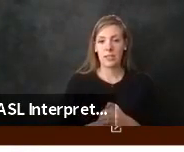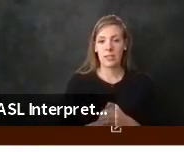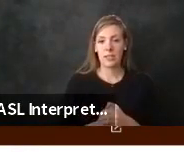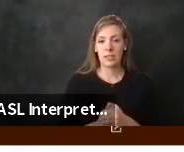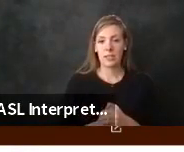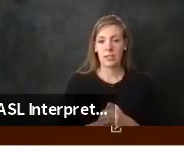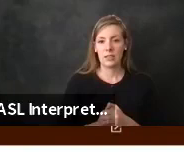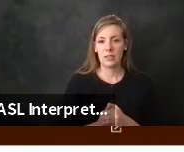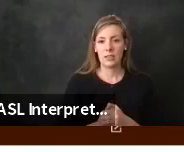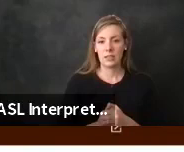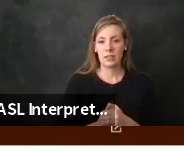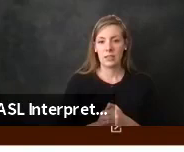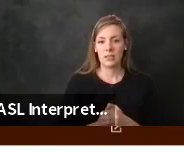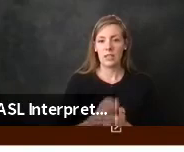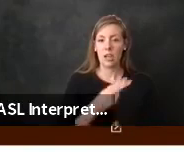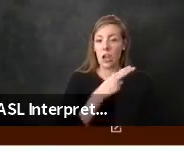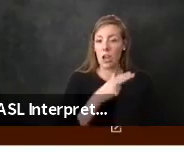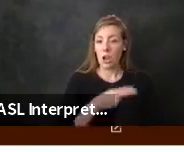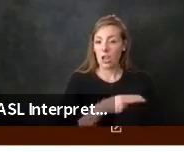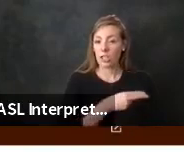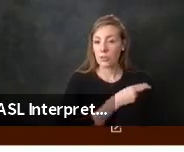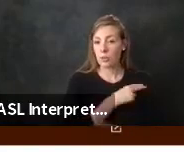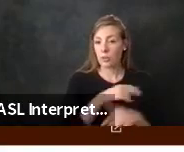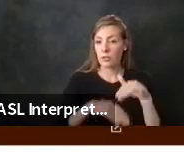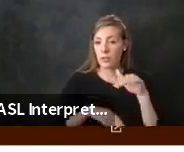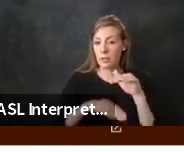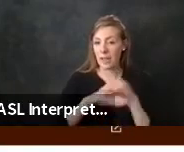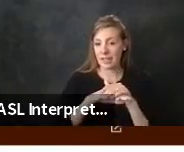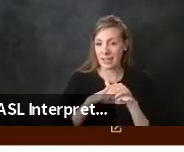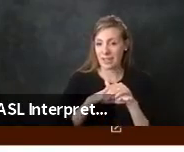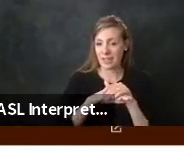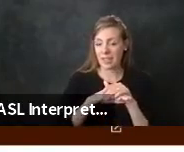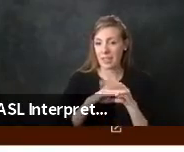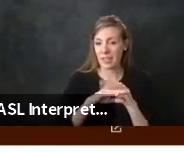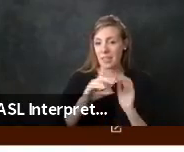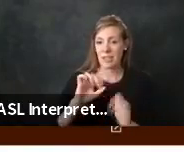hospital capacity dashboard, which is updated daily.